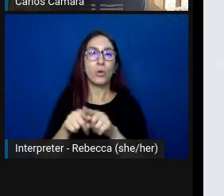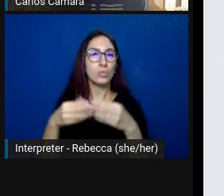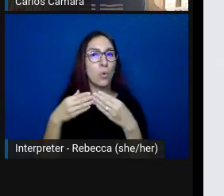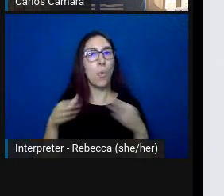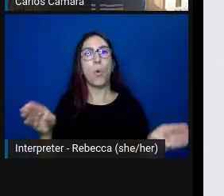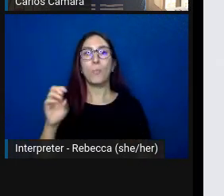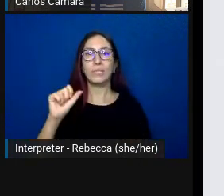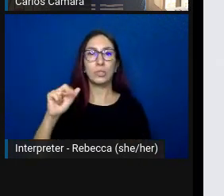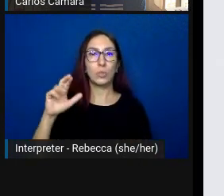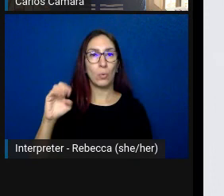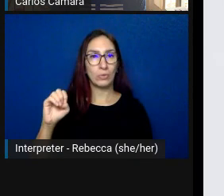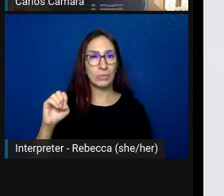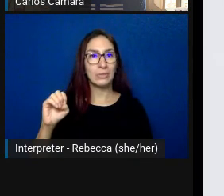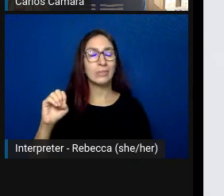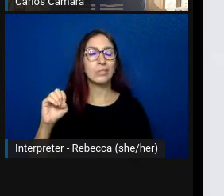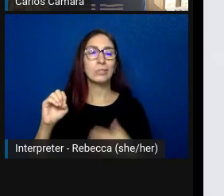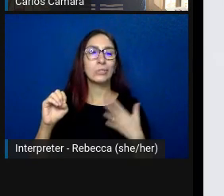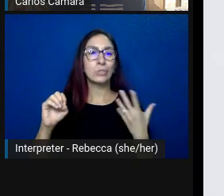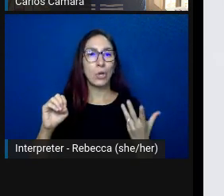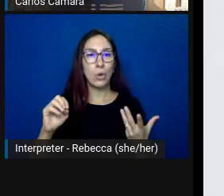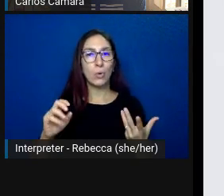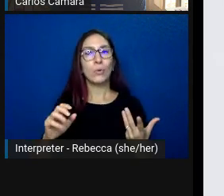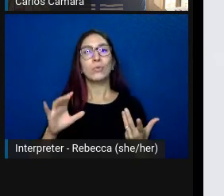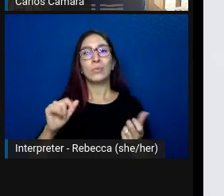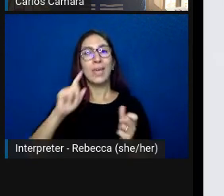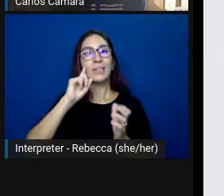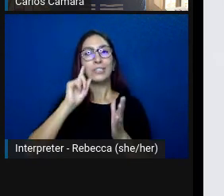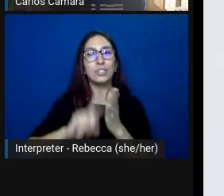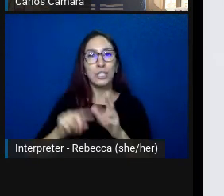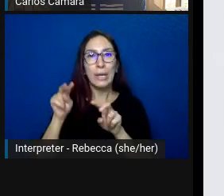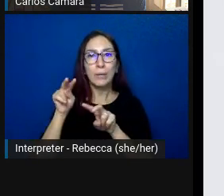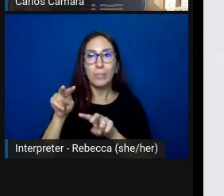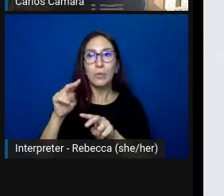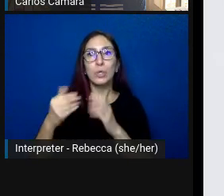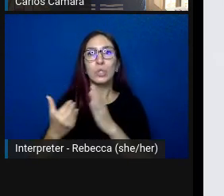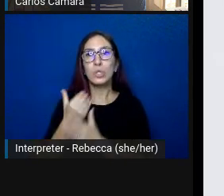You can check the new goal, test it, and raise the issue